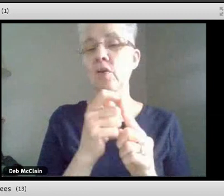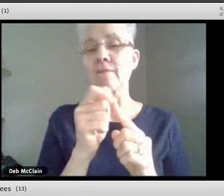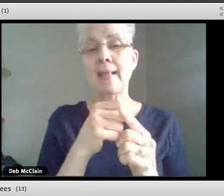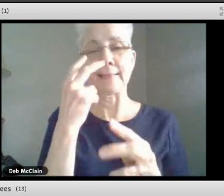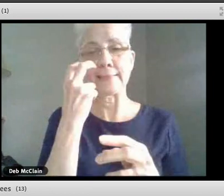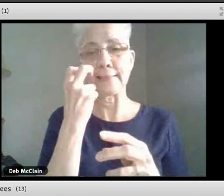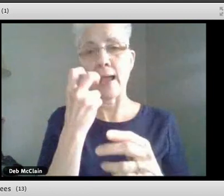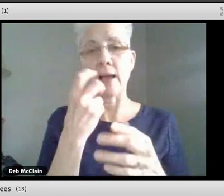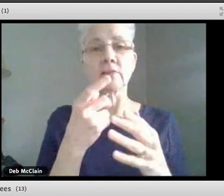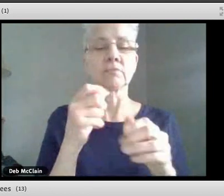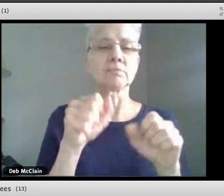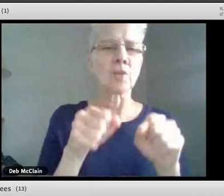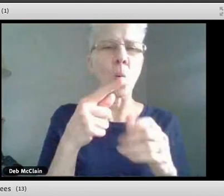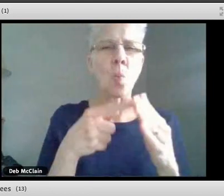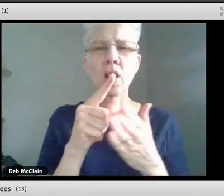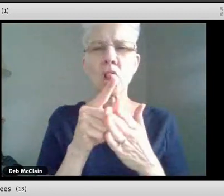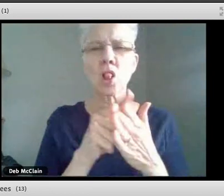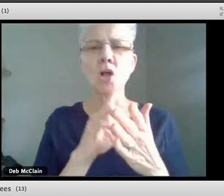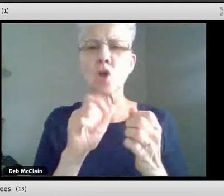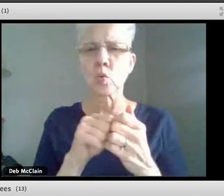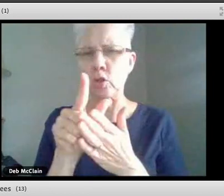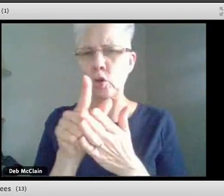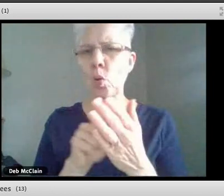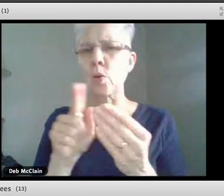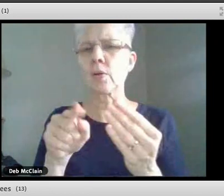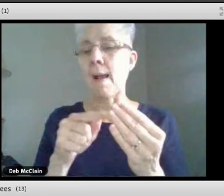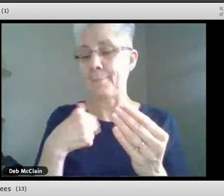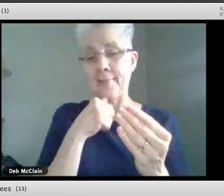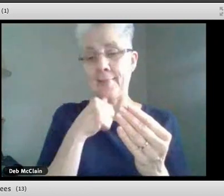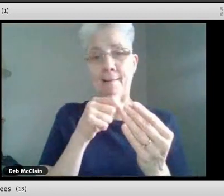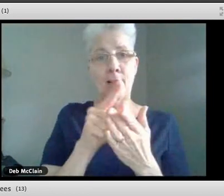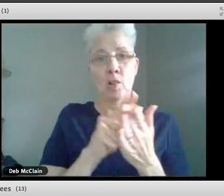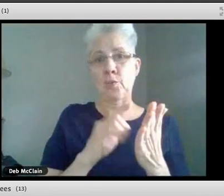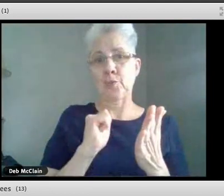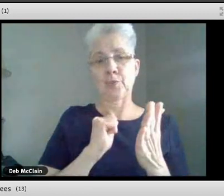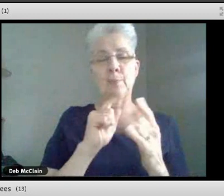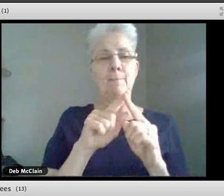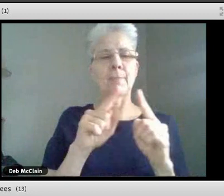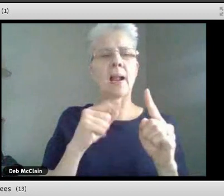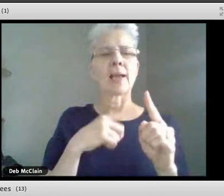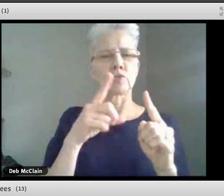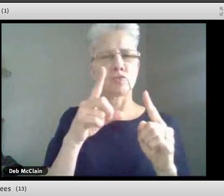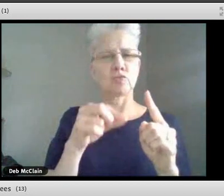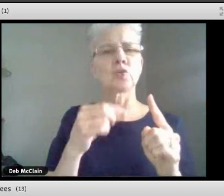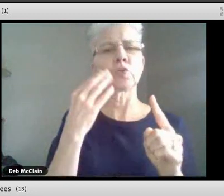please talk to a lawyer. I'm not a lawyer. I'll throw that out there, but I do know quite a bit about it,